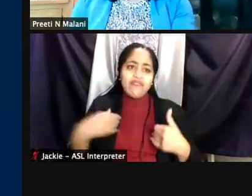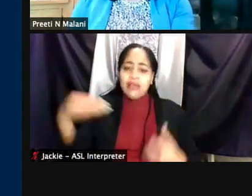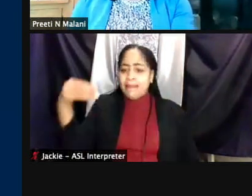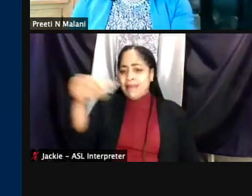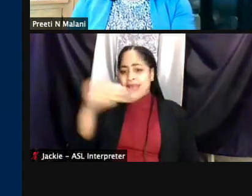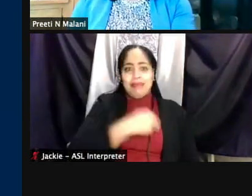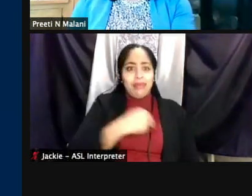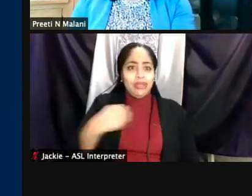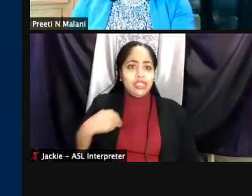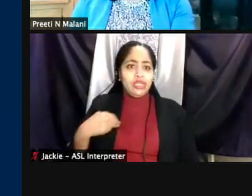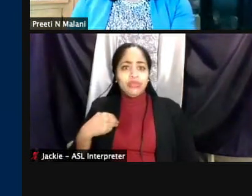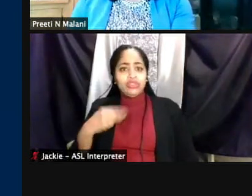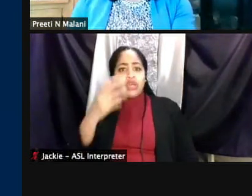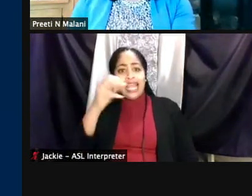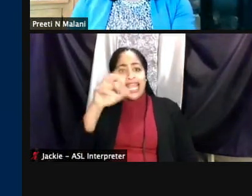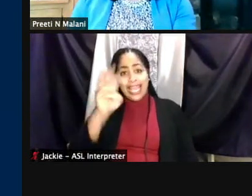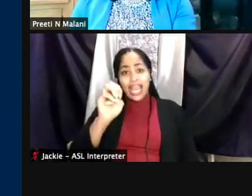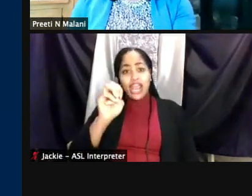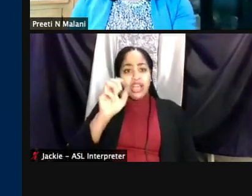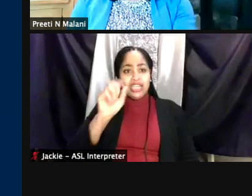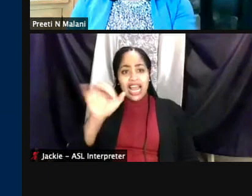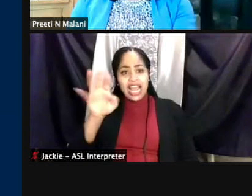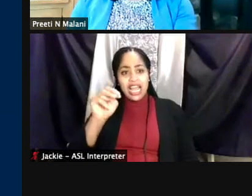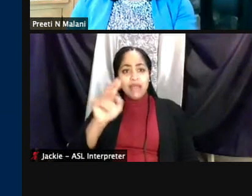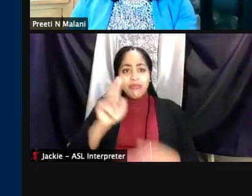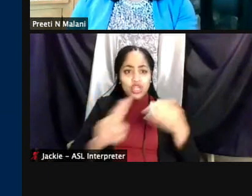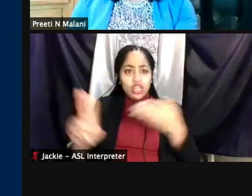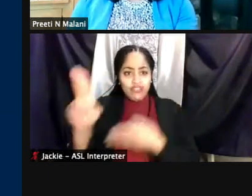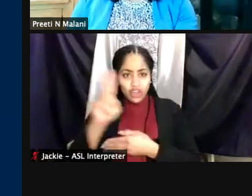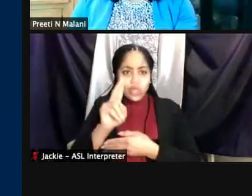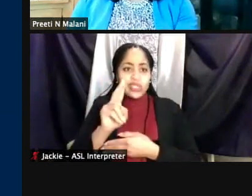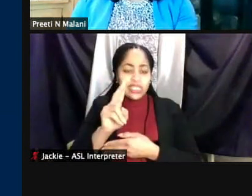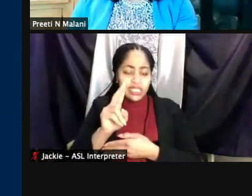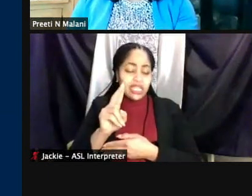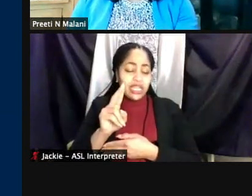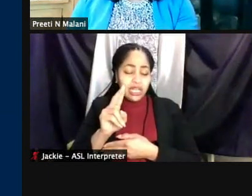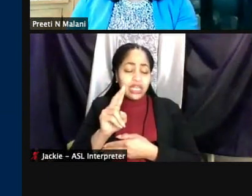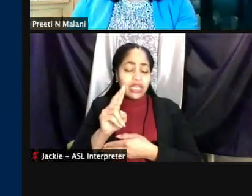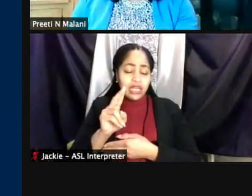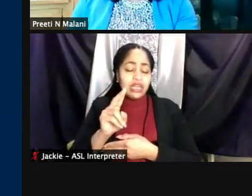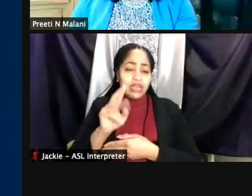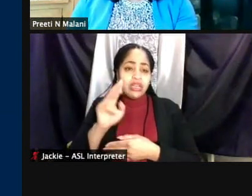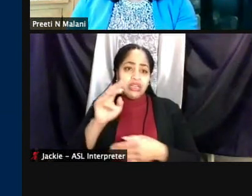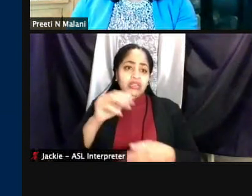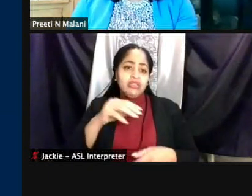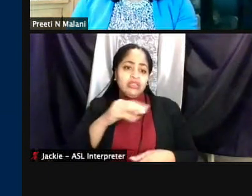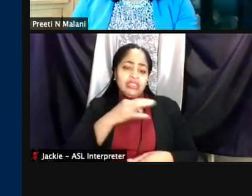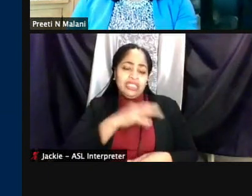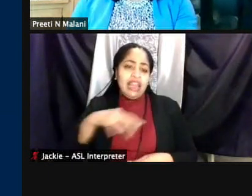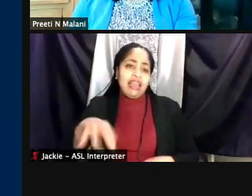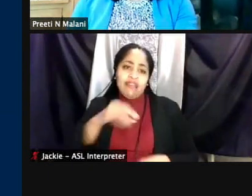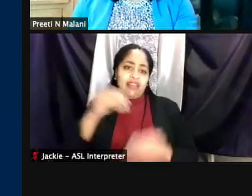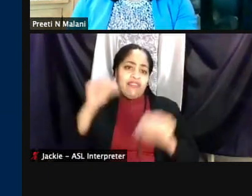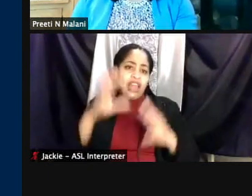to care.com for University of Michigan faculty and staff. And that membership grants unlimited access